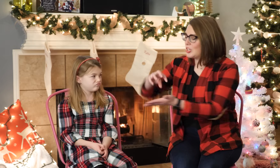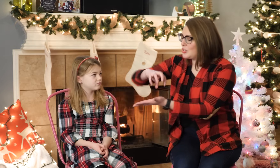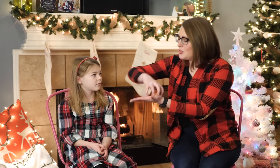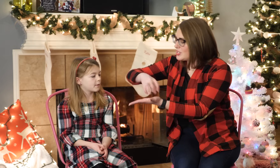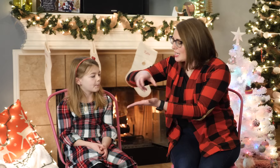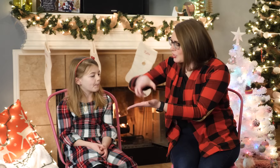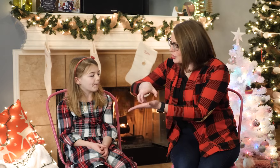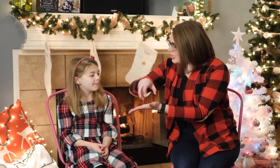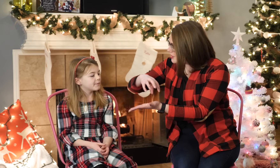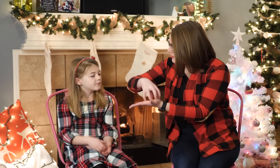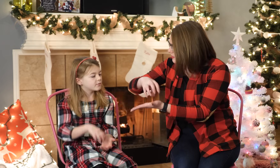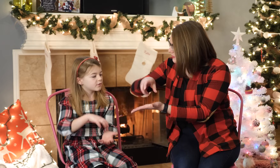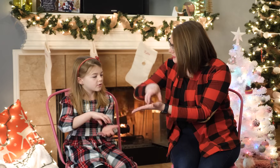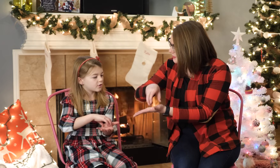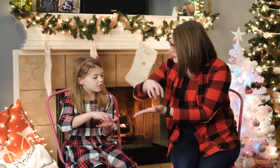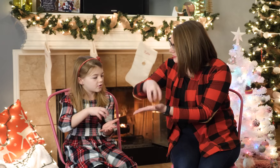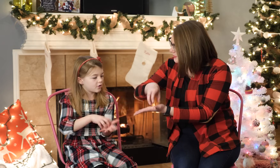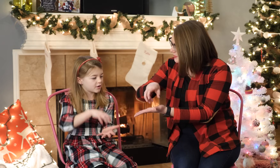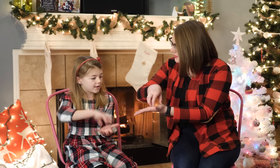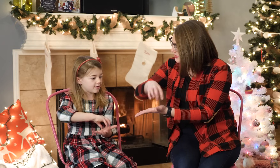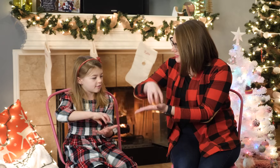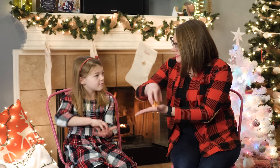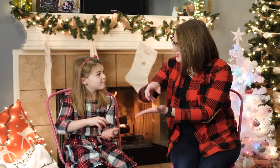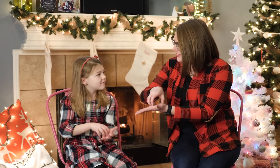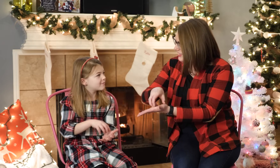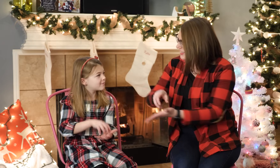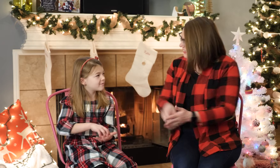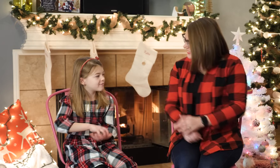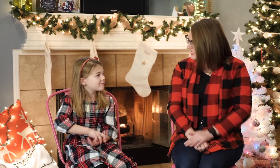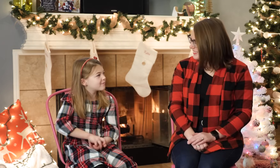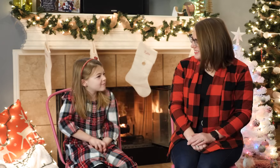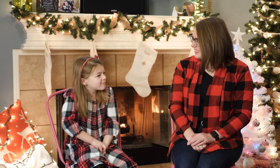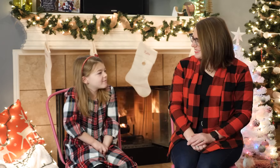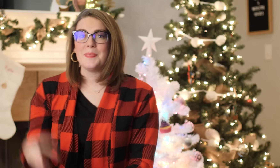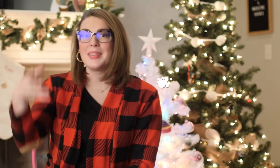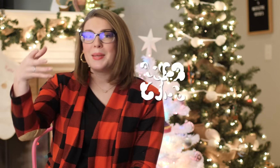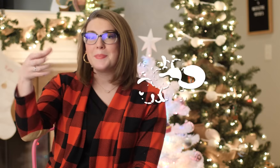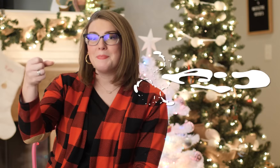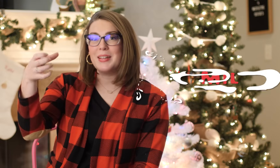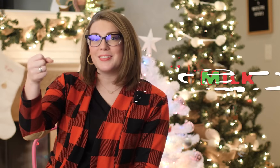Can you do the sign cookie? COOKIE Very good. MILK